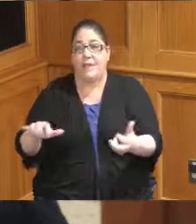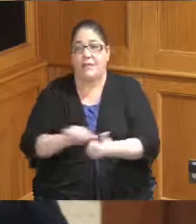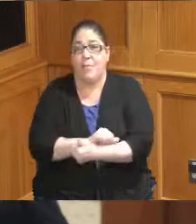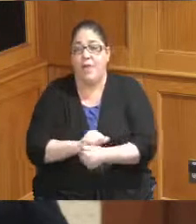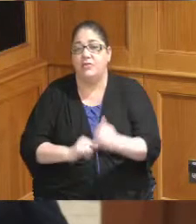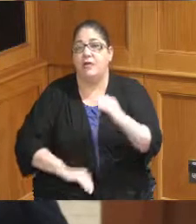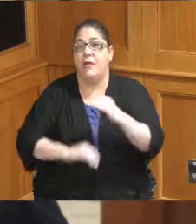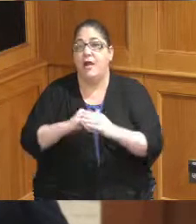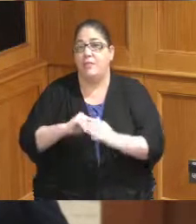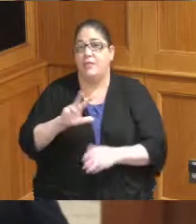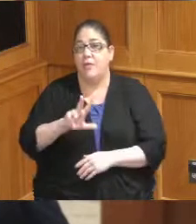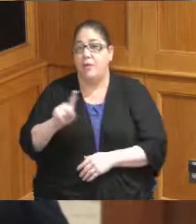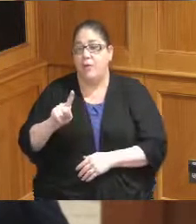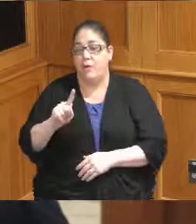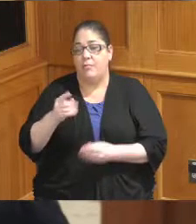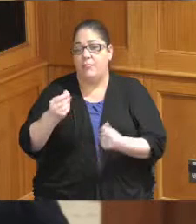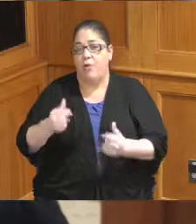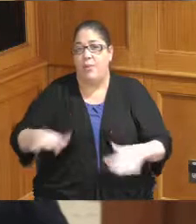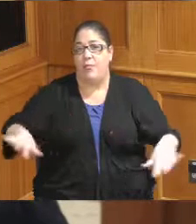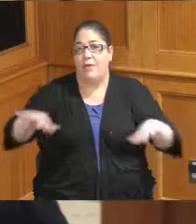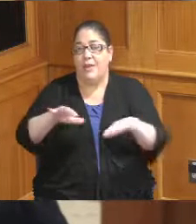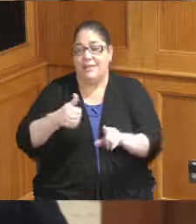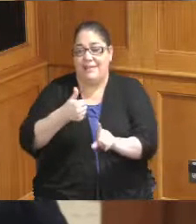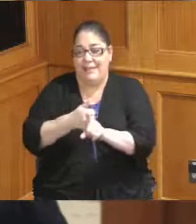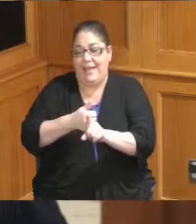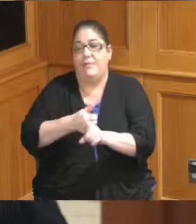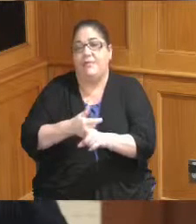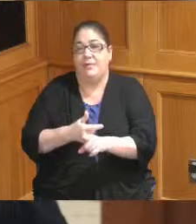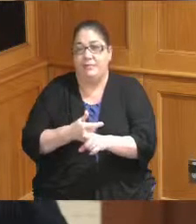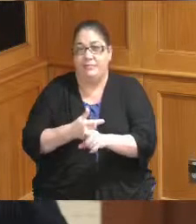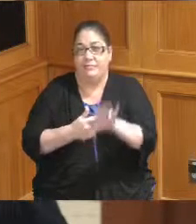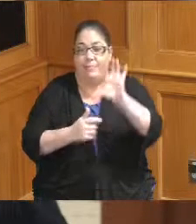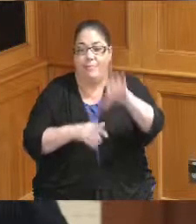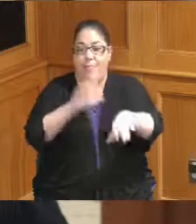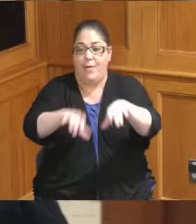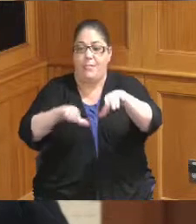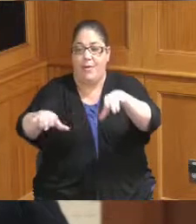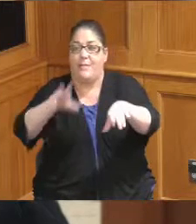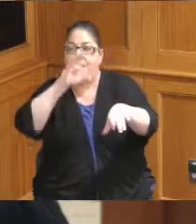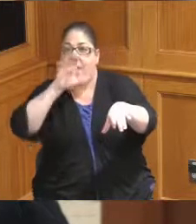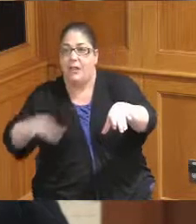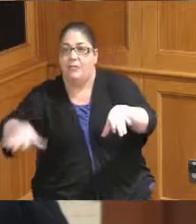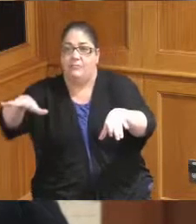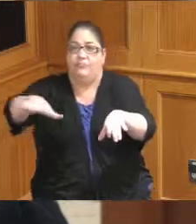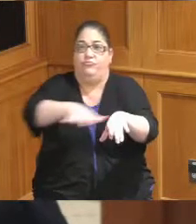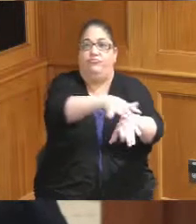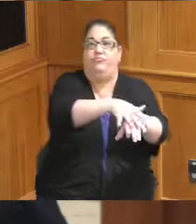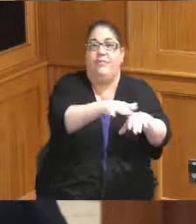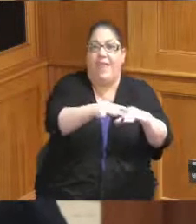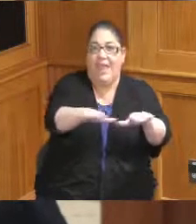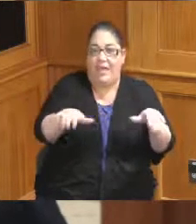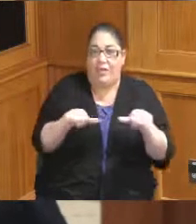Properties that are flood in a flood prone area along Muddy Creek Road which is in within both